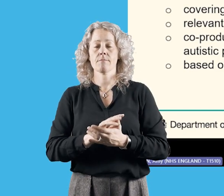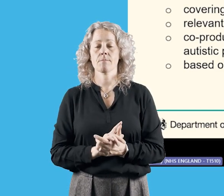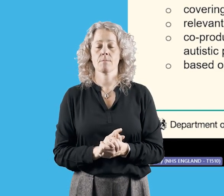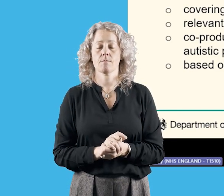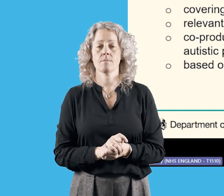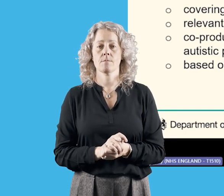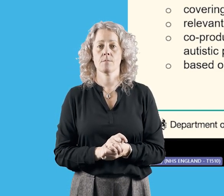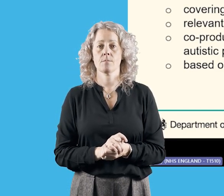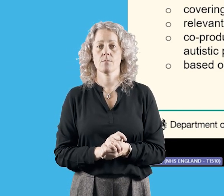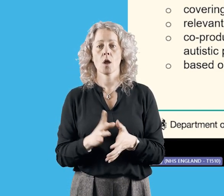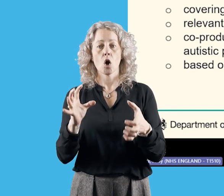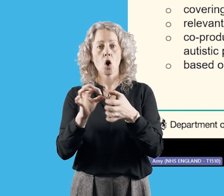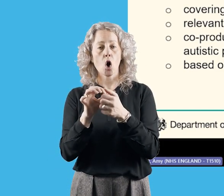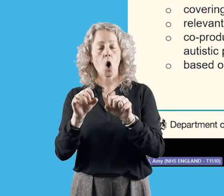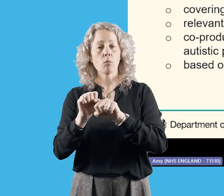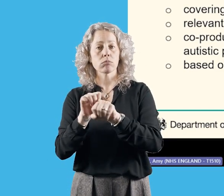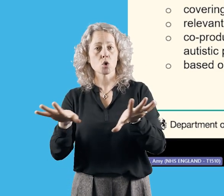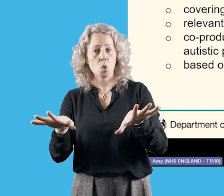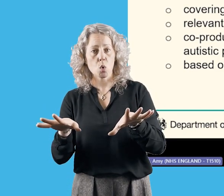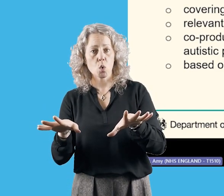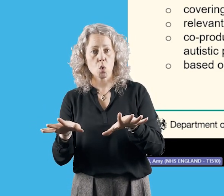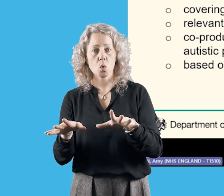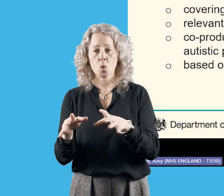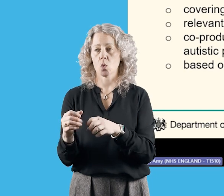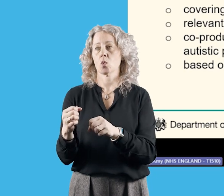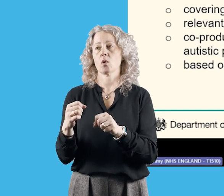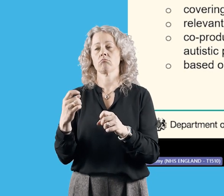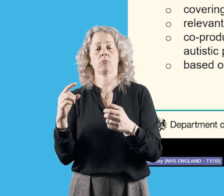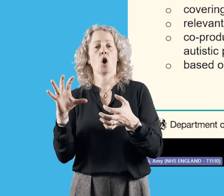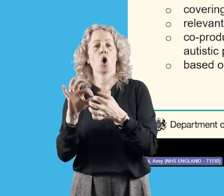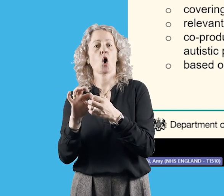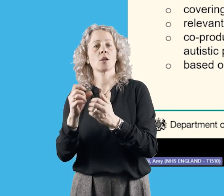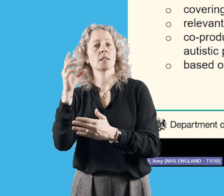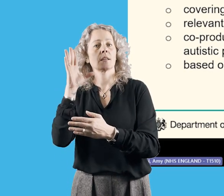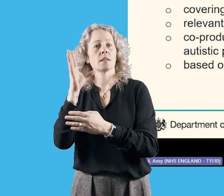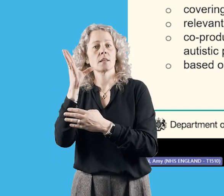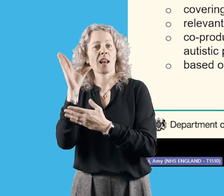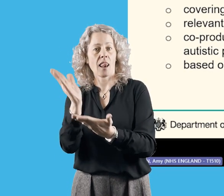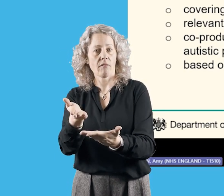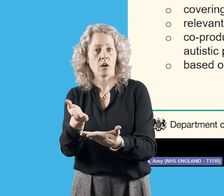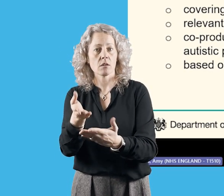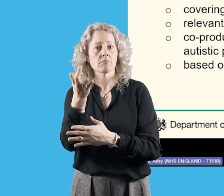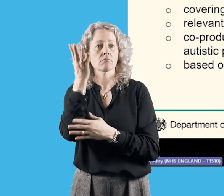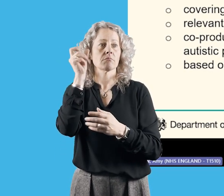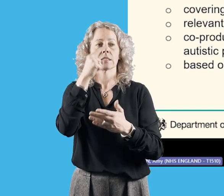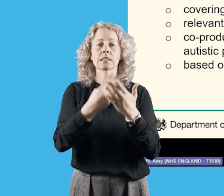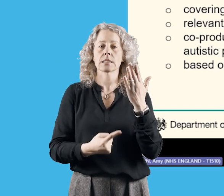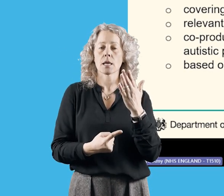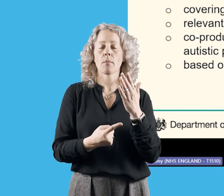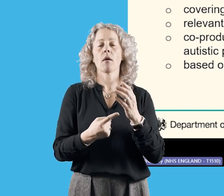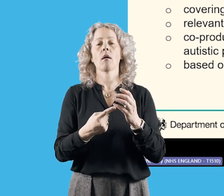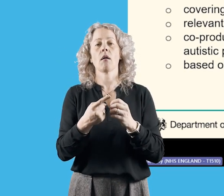coproduced and Co-delivered with people with a learning disability and autistic people and based on evidence and check